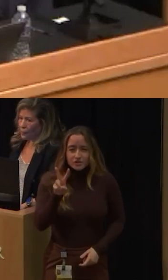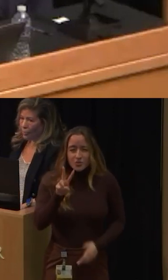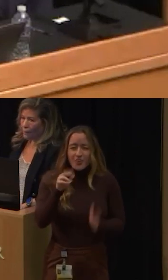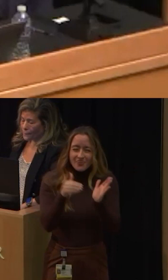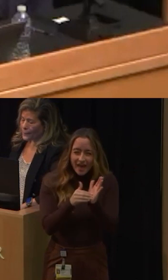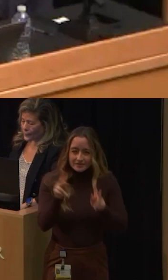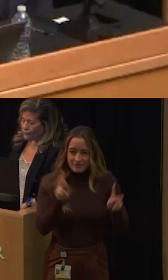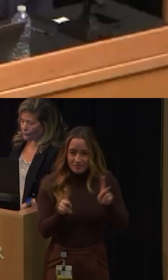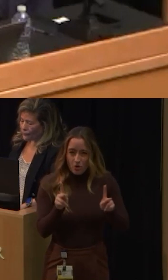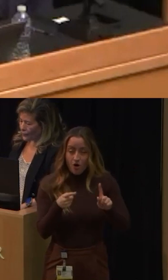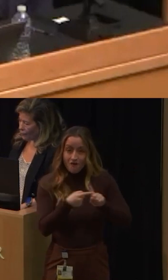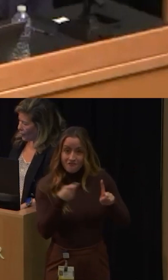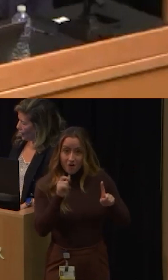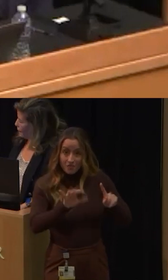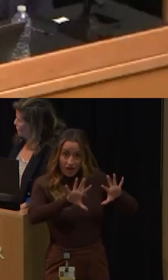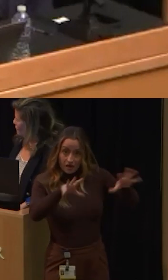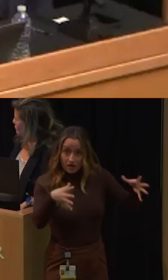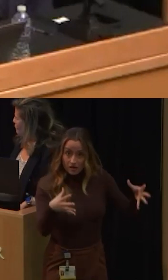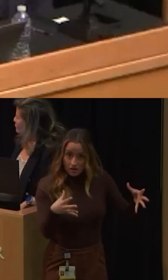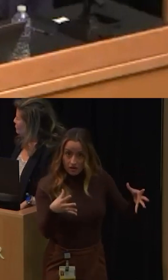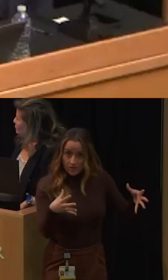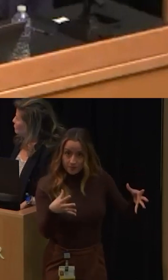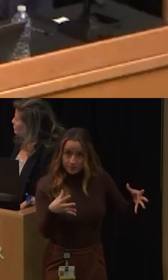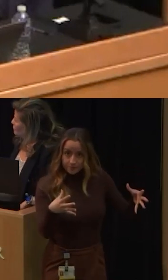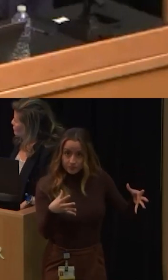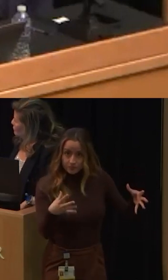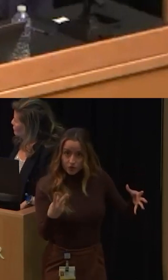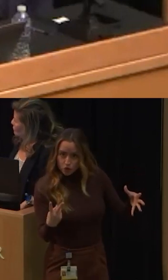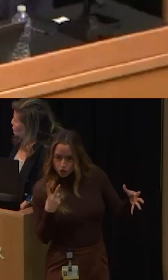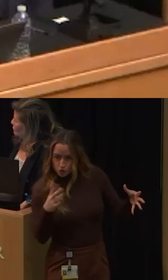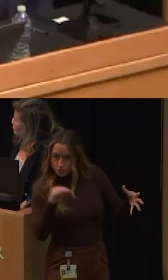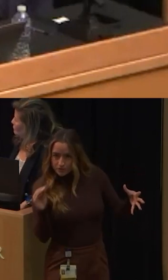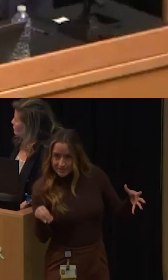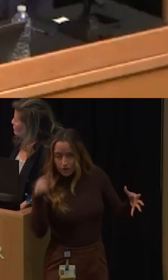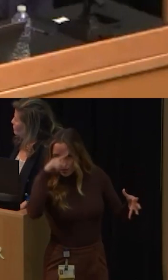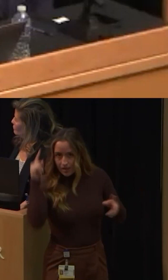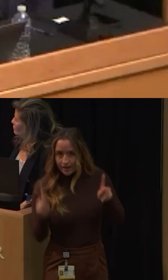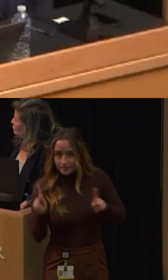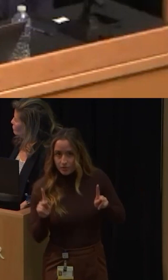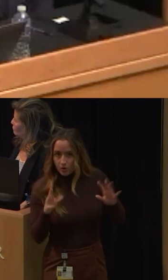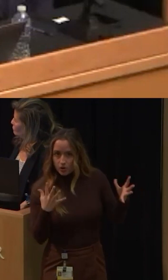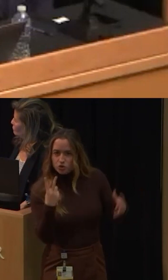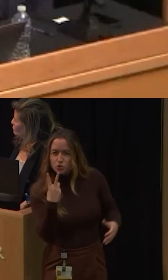and of those 332,000 people, 2% of them were Black, just 2%,